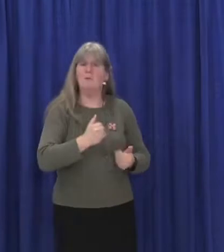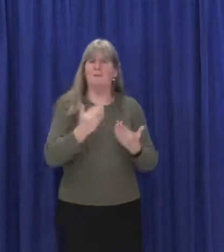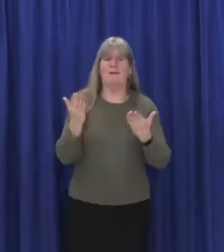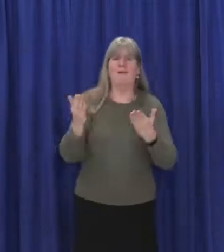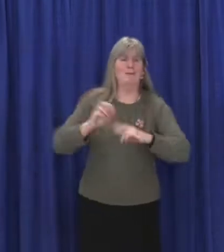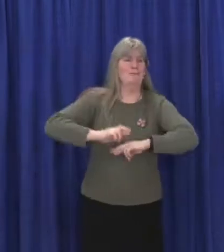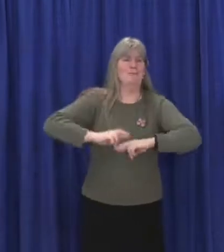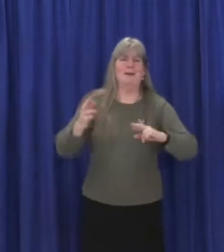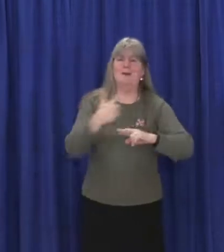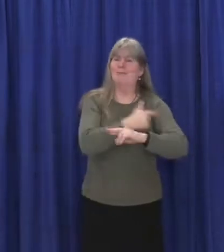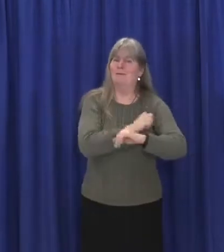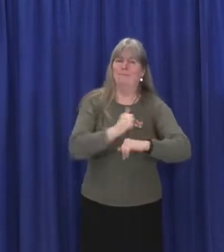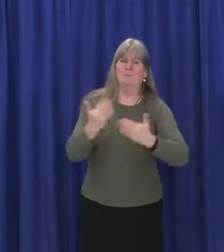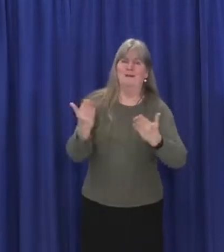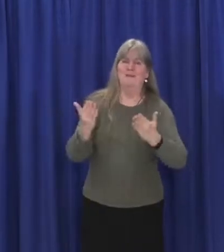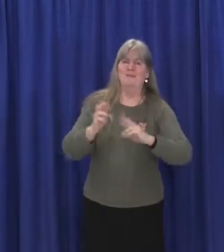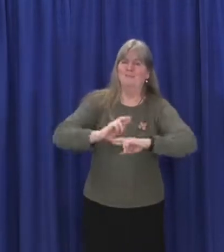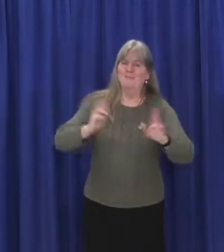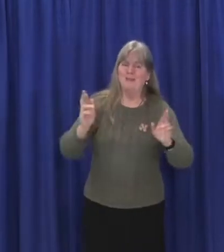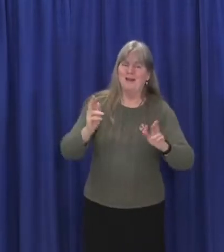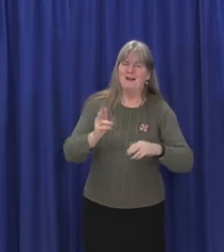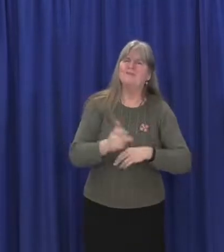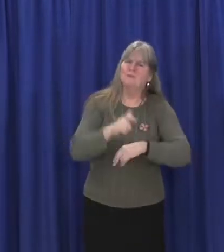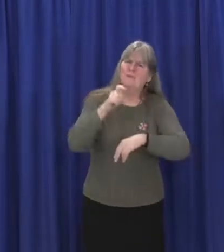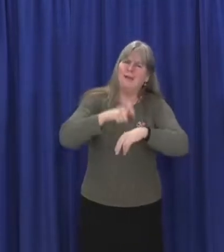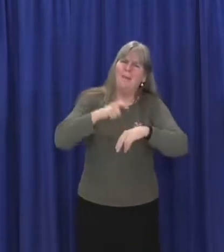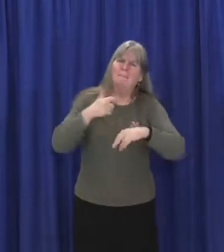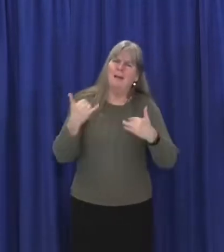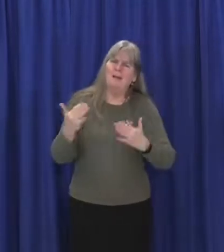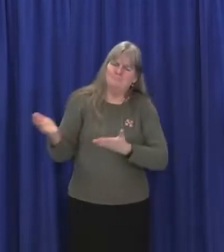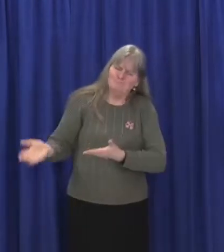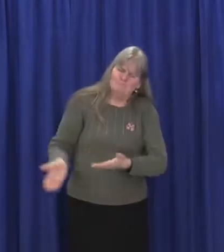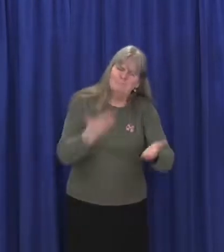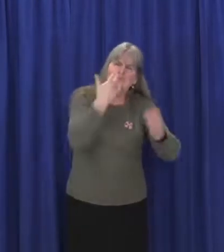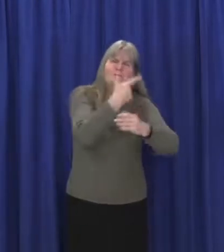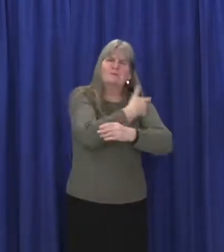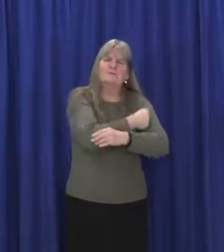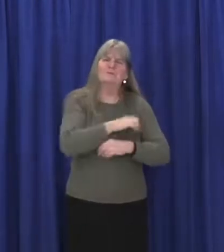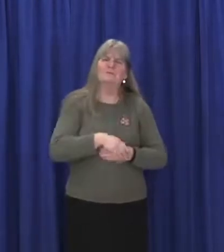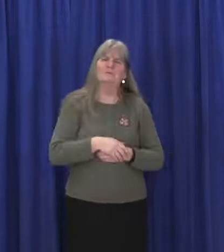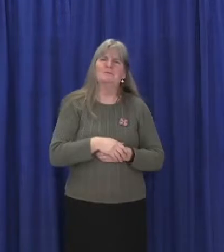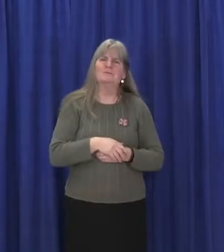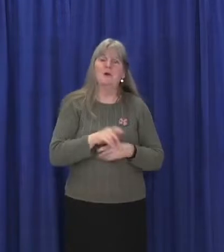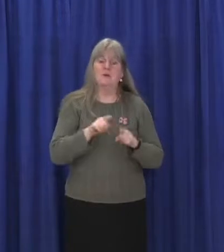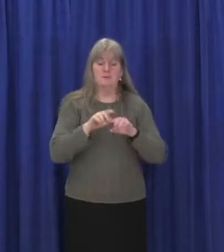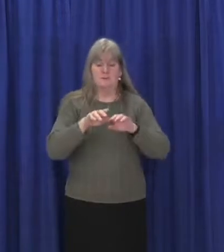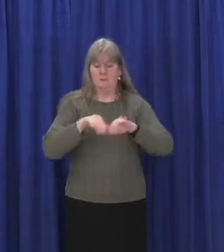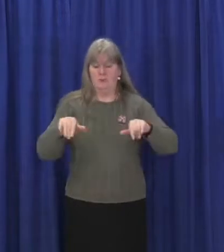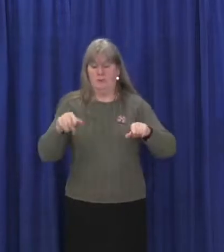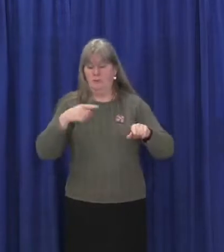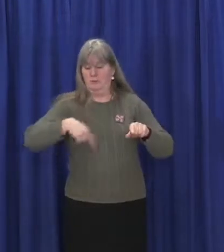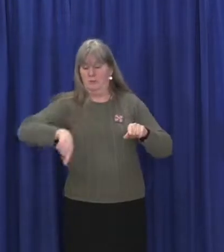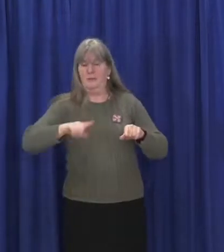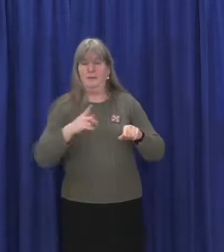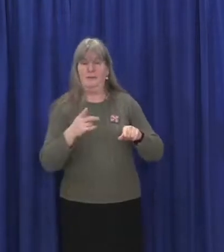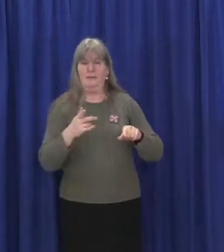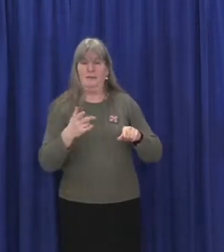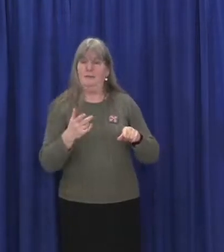So this is really the time to have those children vaccinated. Many children are also coming up on being--